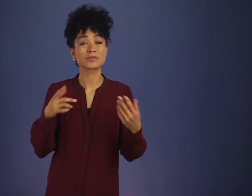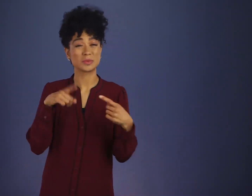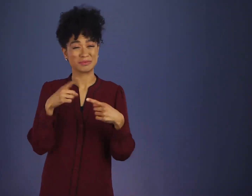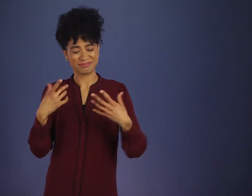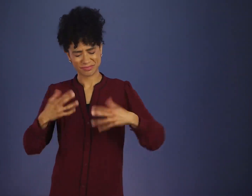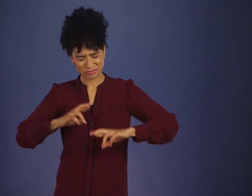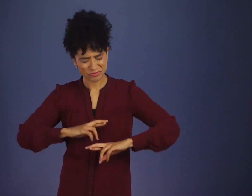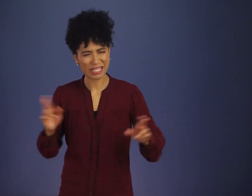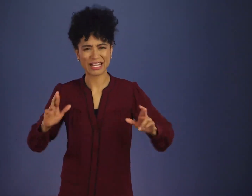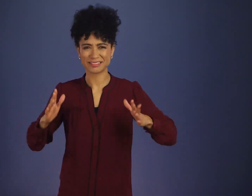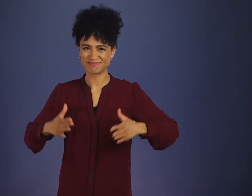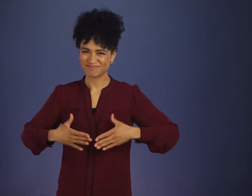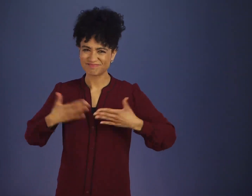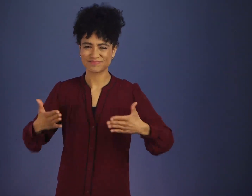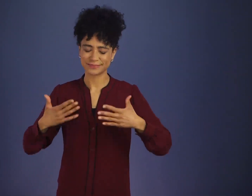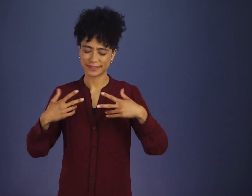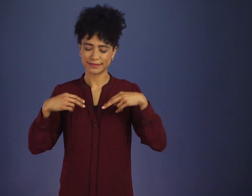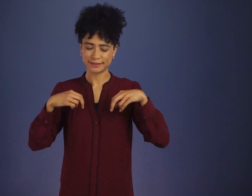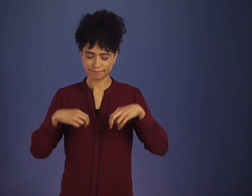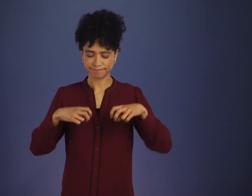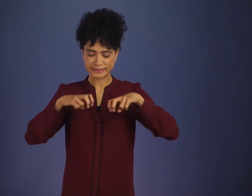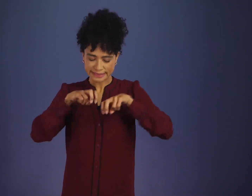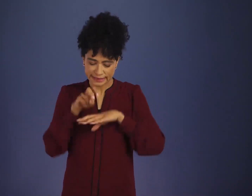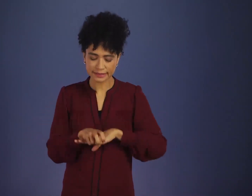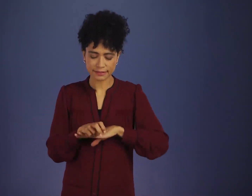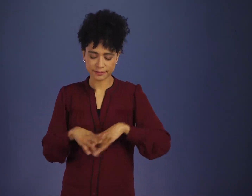turn out to be bogeymen, nothing else.